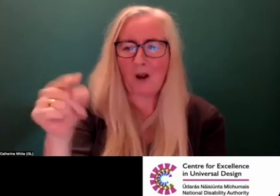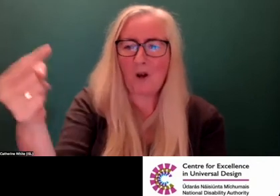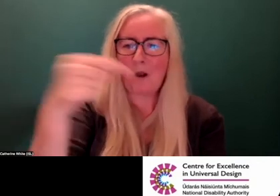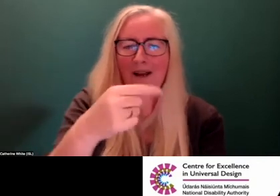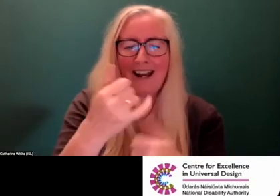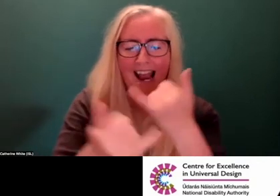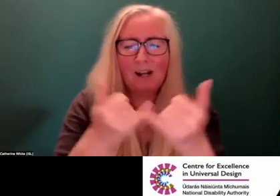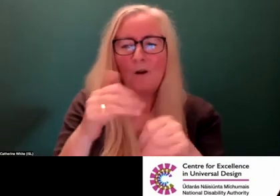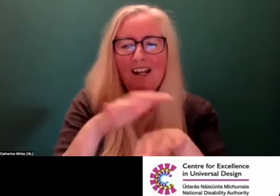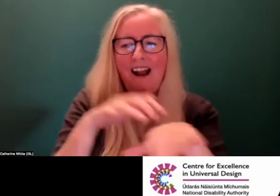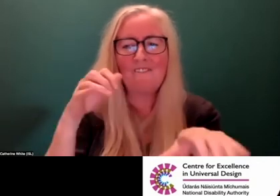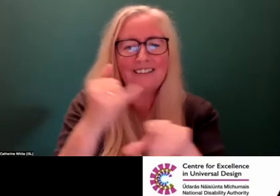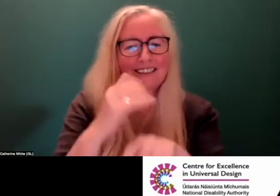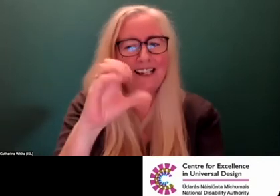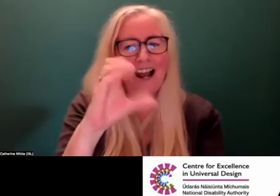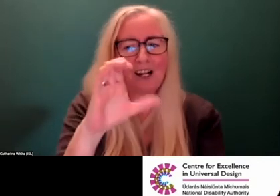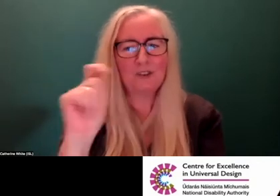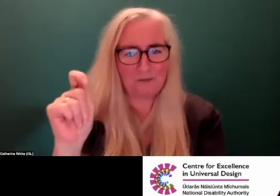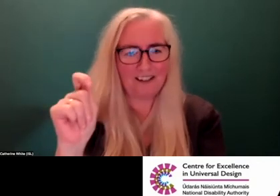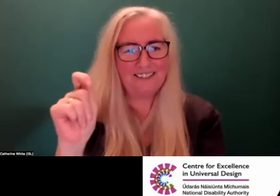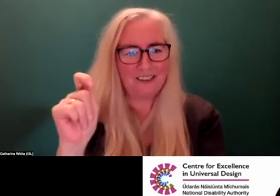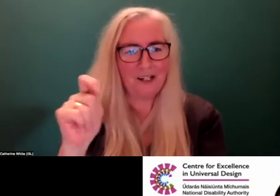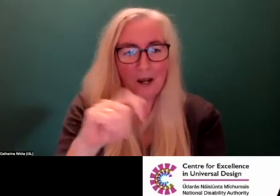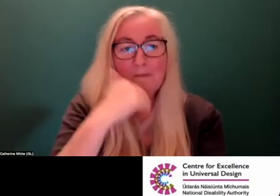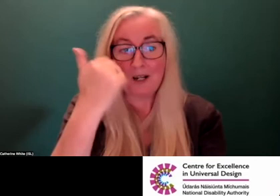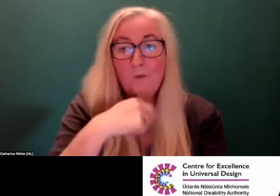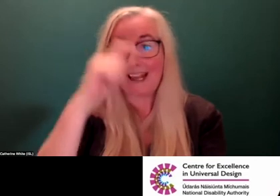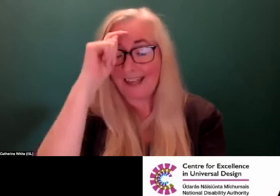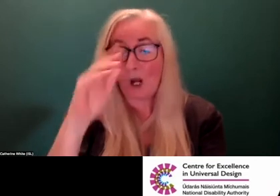present at our annual conference in October, because we think that the